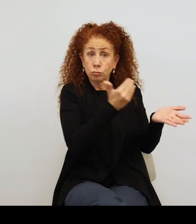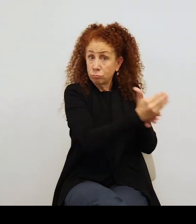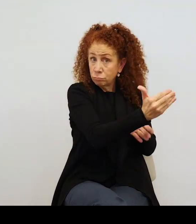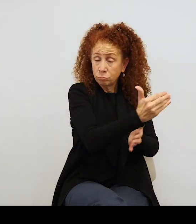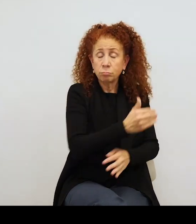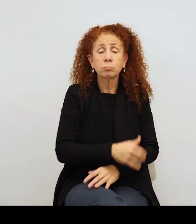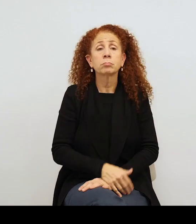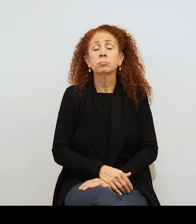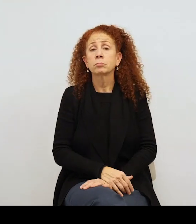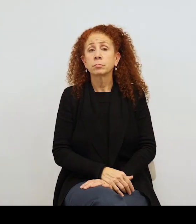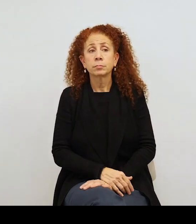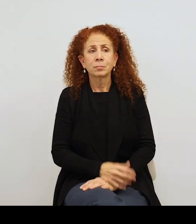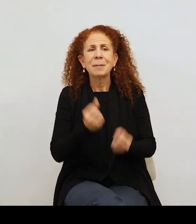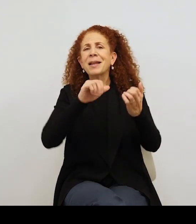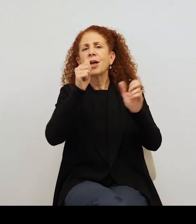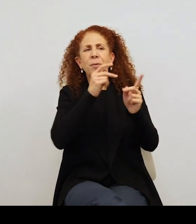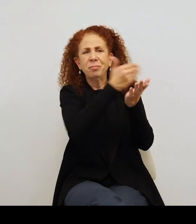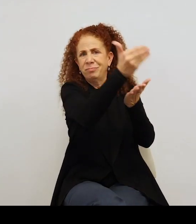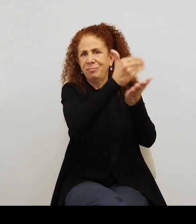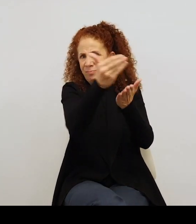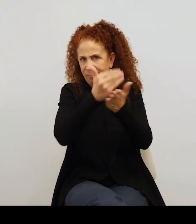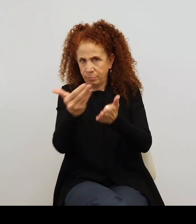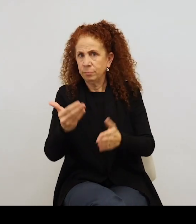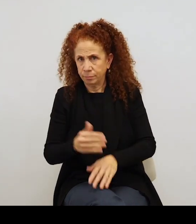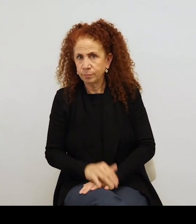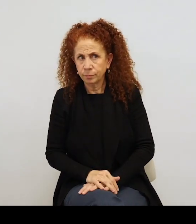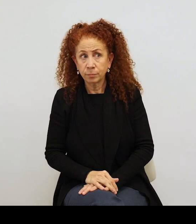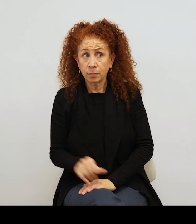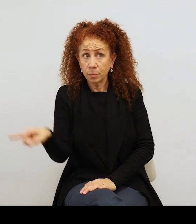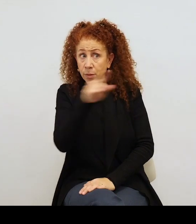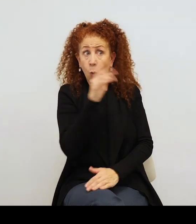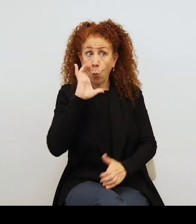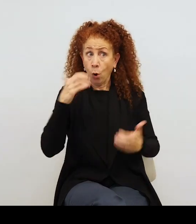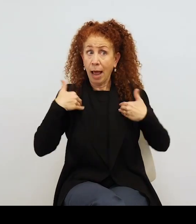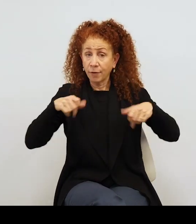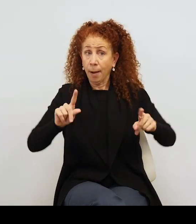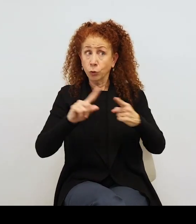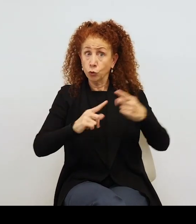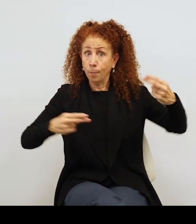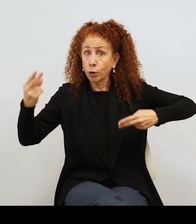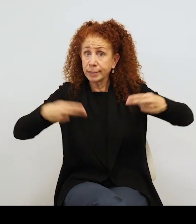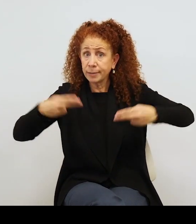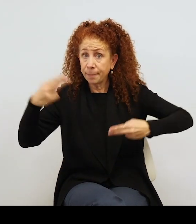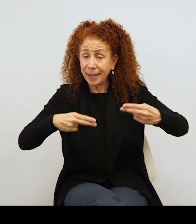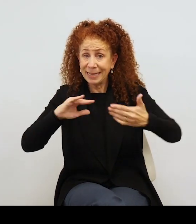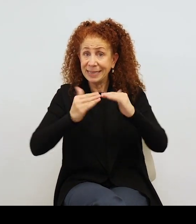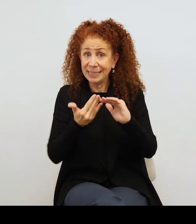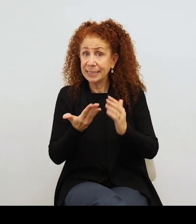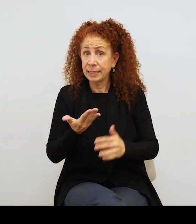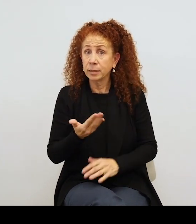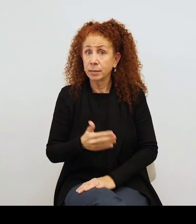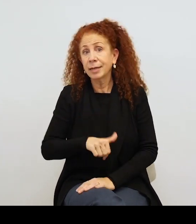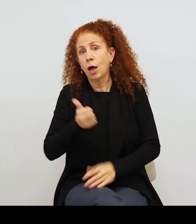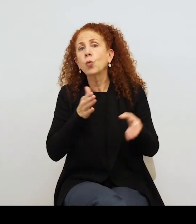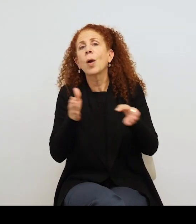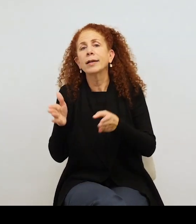It excludes lots of other people who would have an opportunity to participate in a city, though, maybe in other ways.